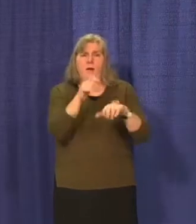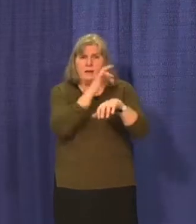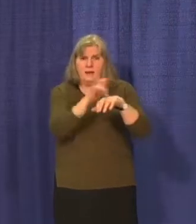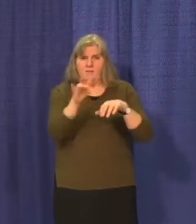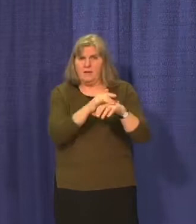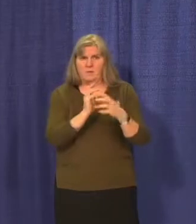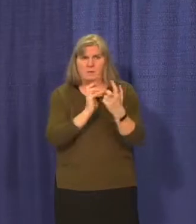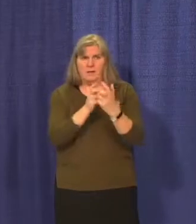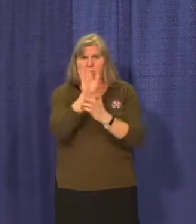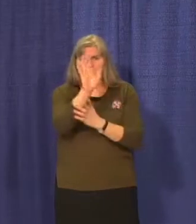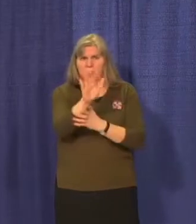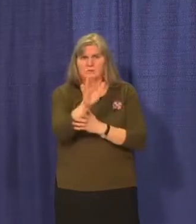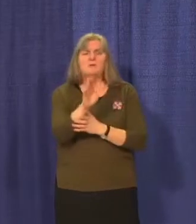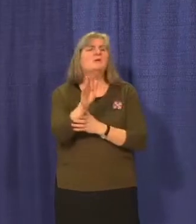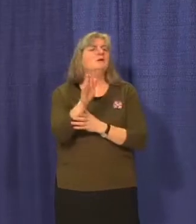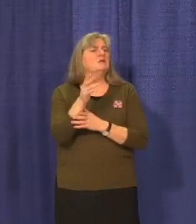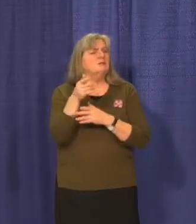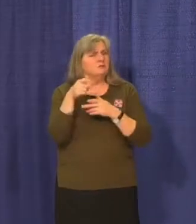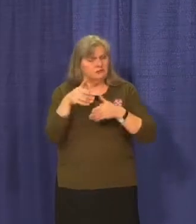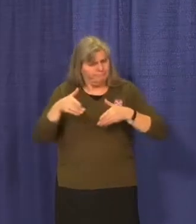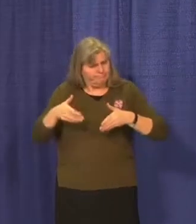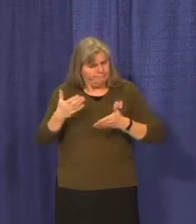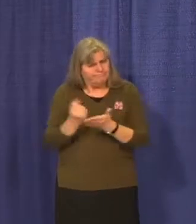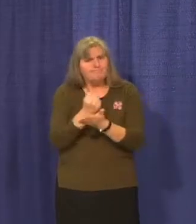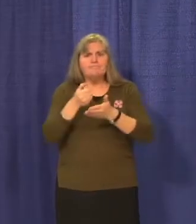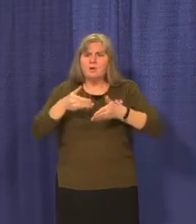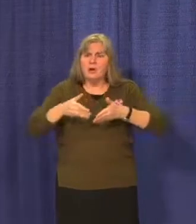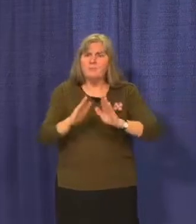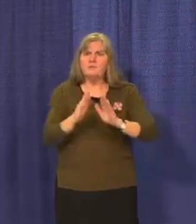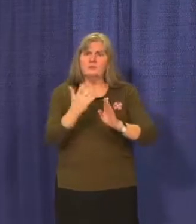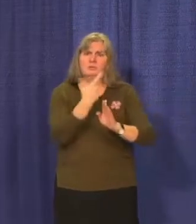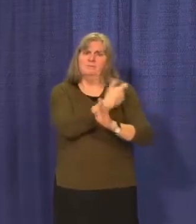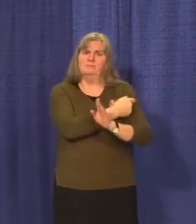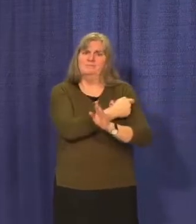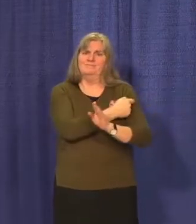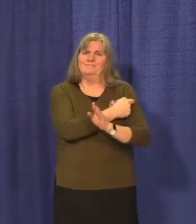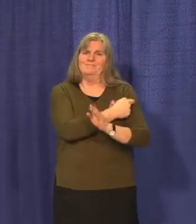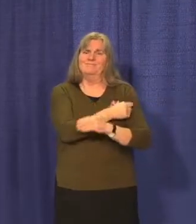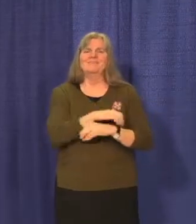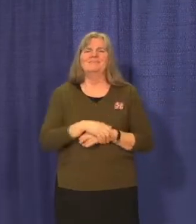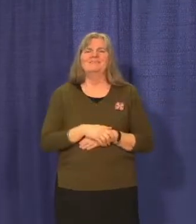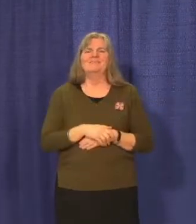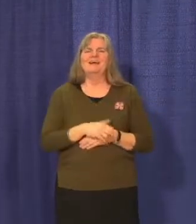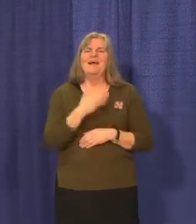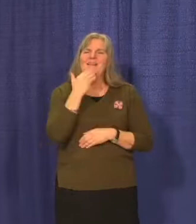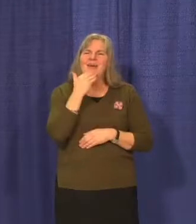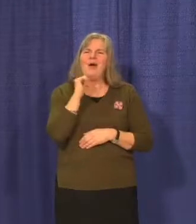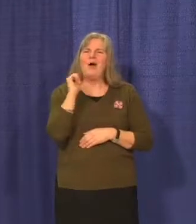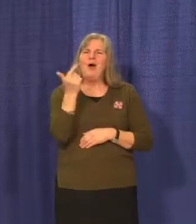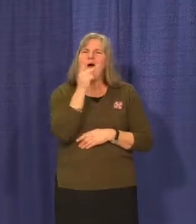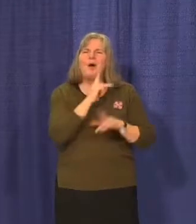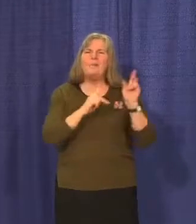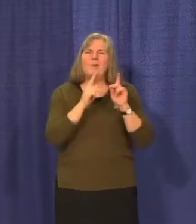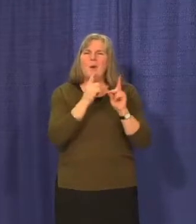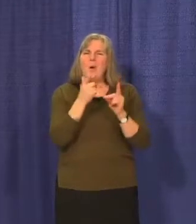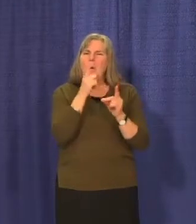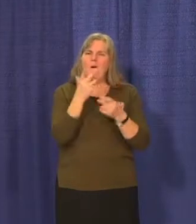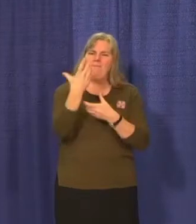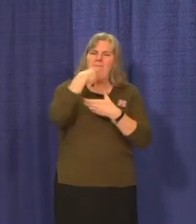Please don't miss this opportunity to get vaccinated. Thankfully, and to the credit of all those who are involved in